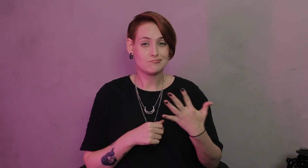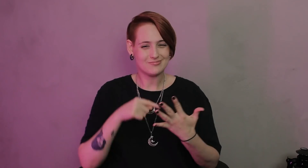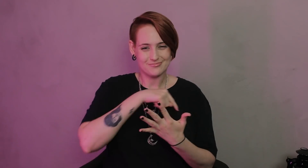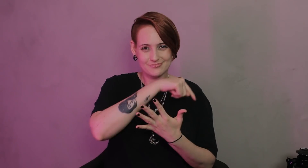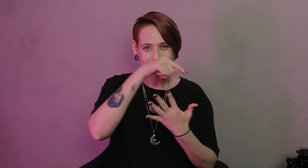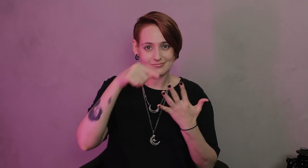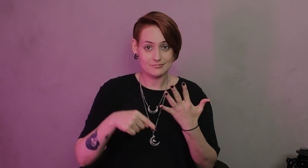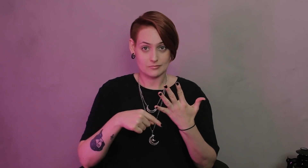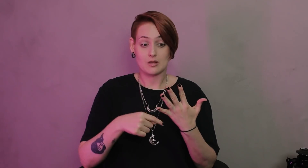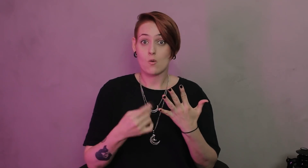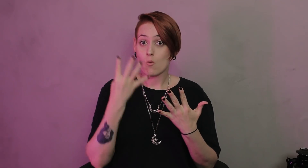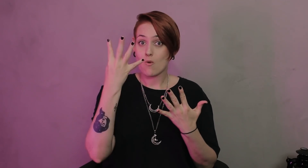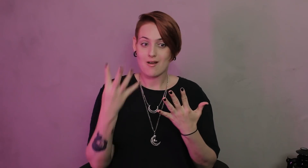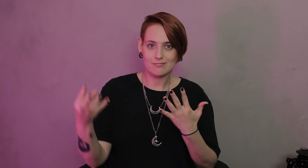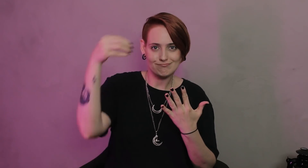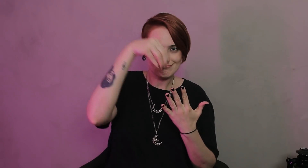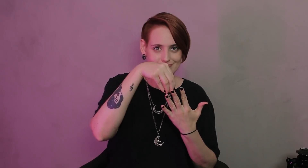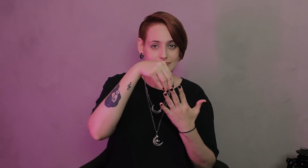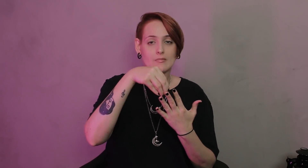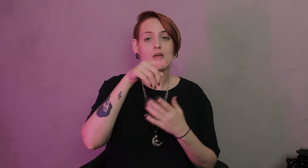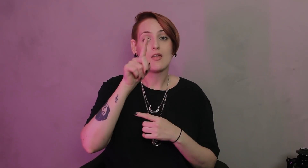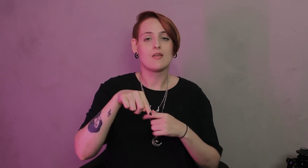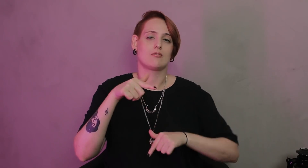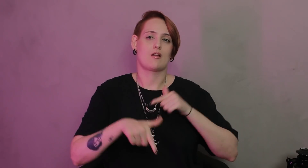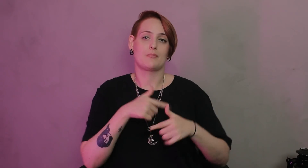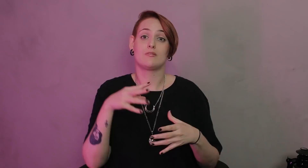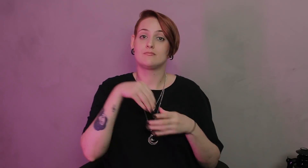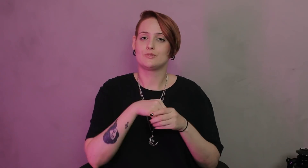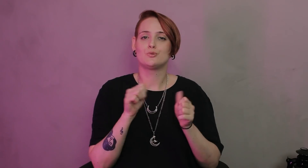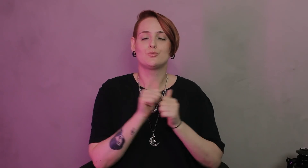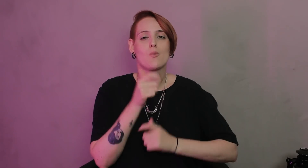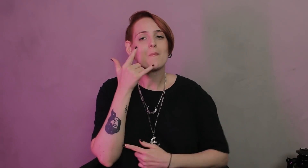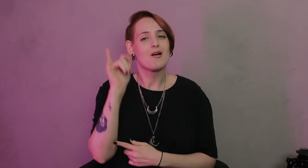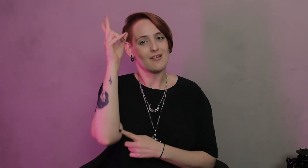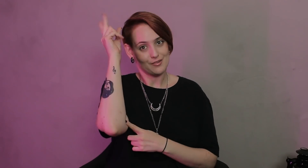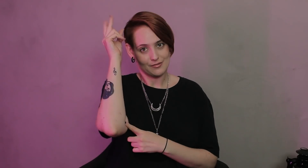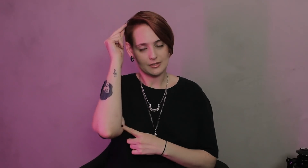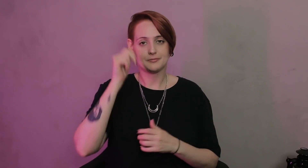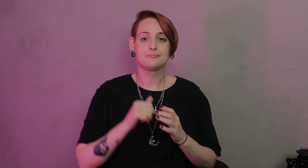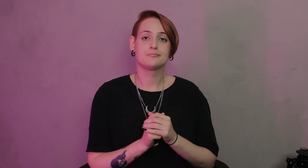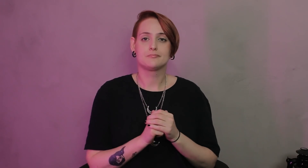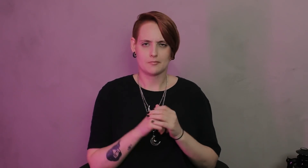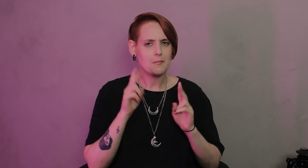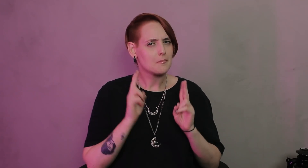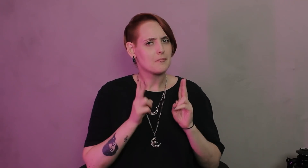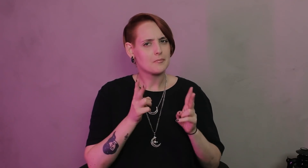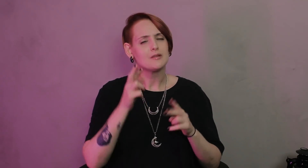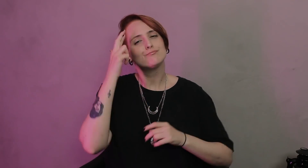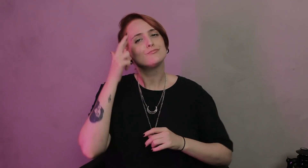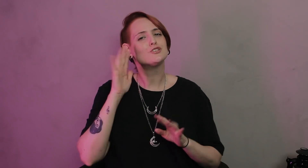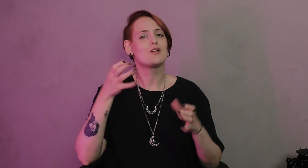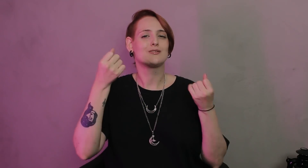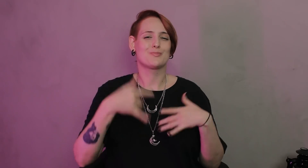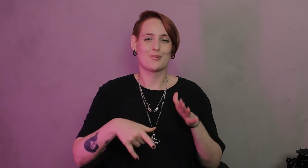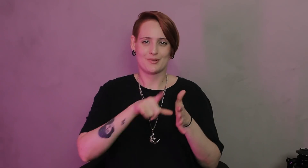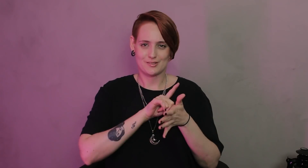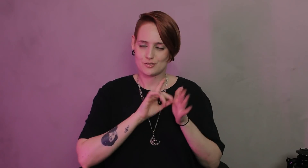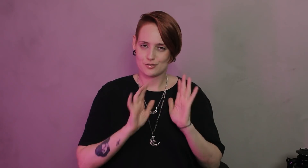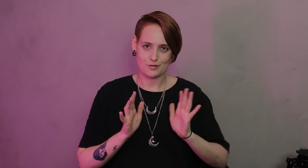Four of whom worked together, some who have already been mentioned by Beto,